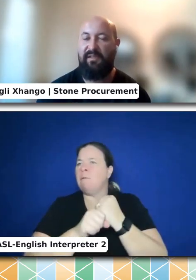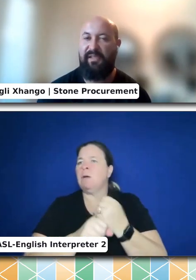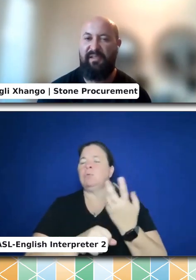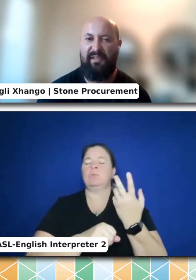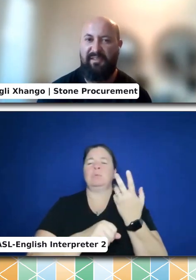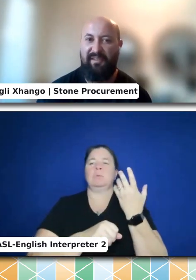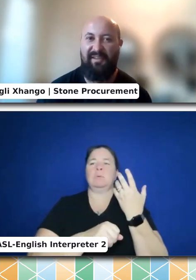Clean, I guess? Anyway, sorry, I… yeah. Yeah.